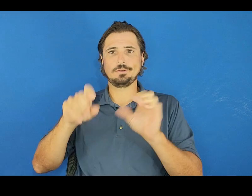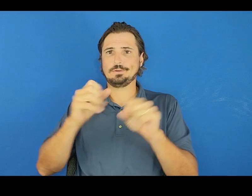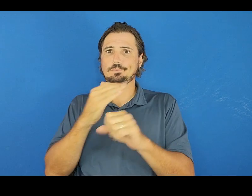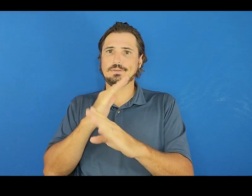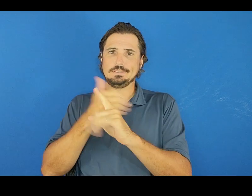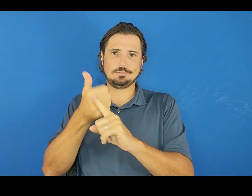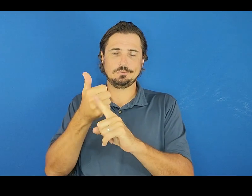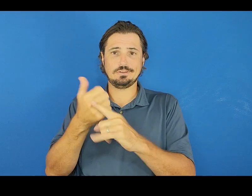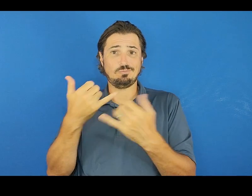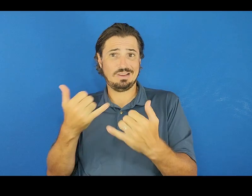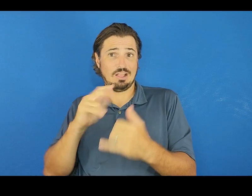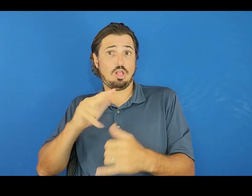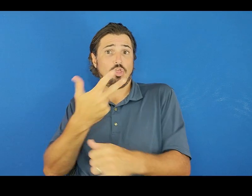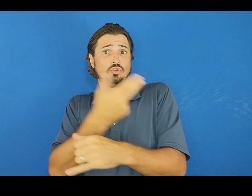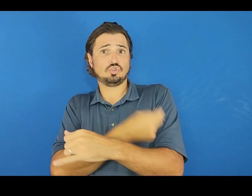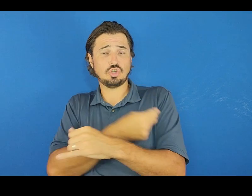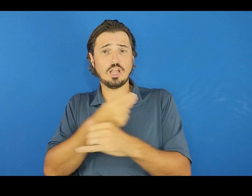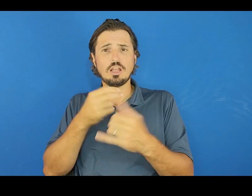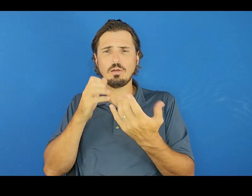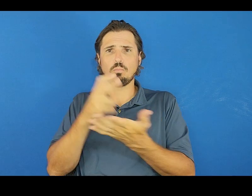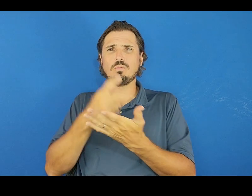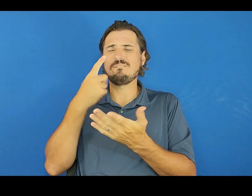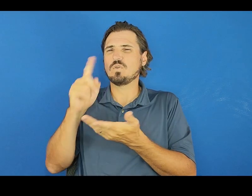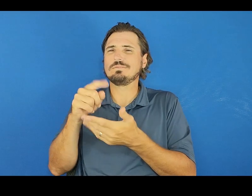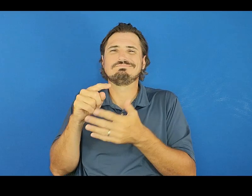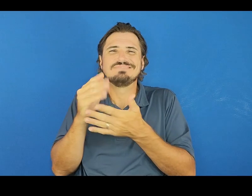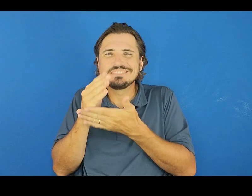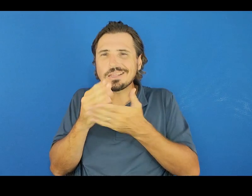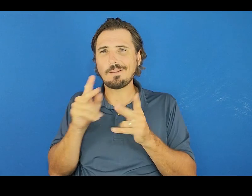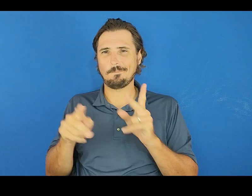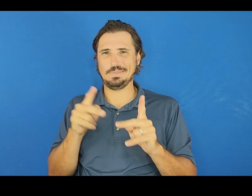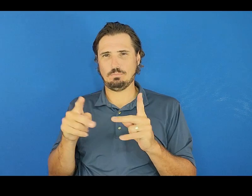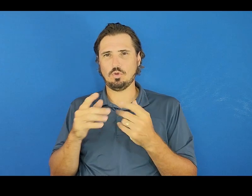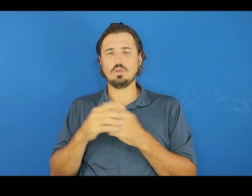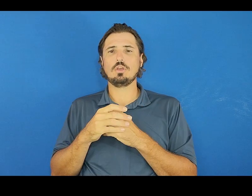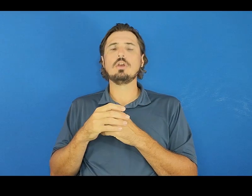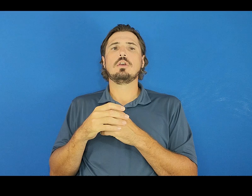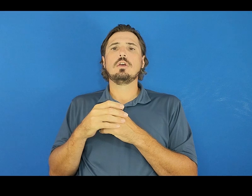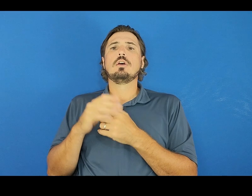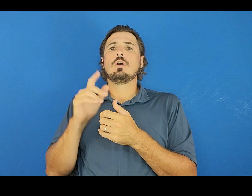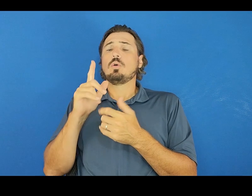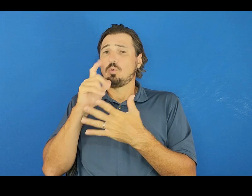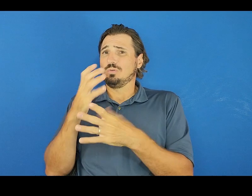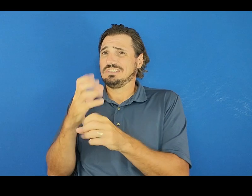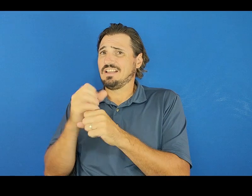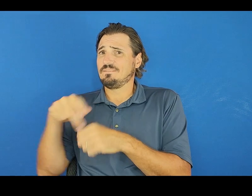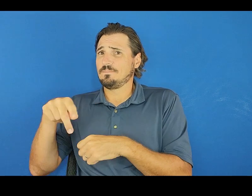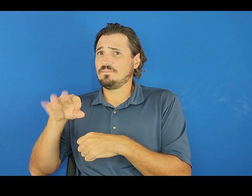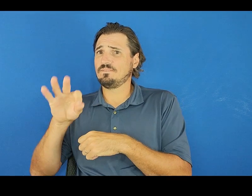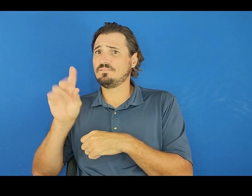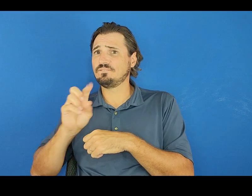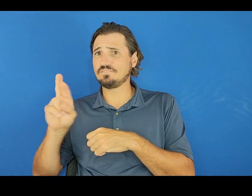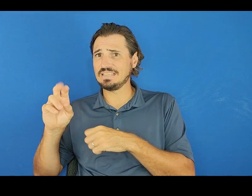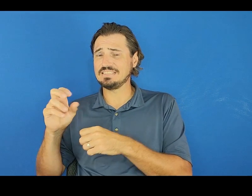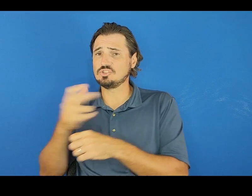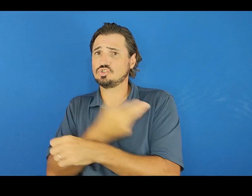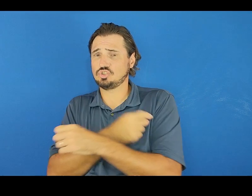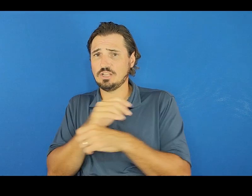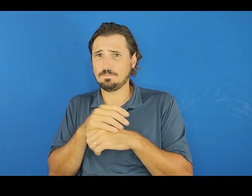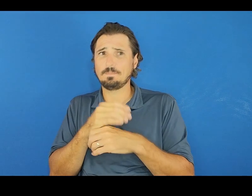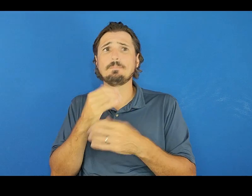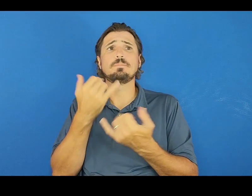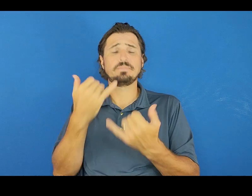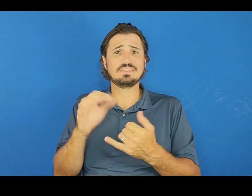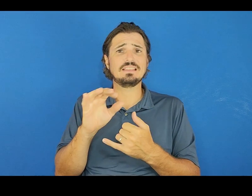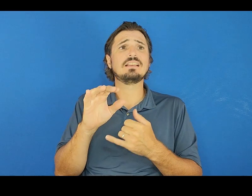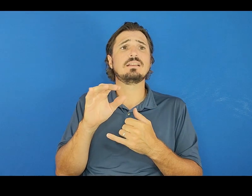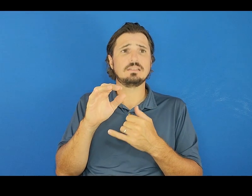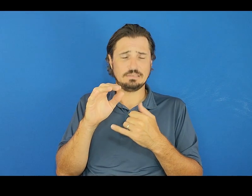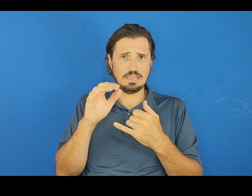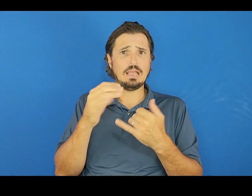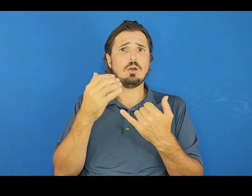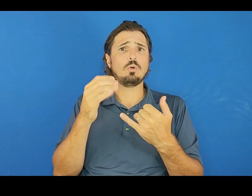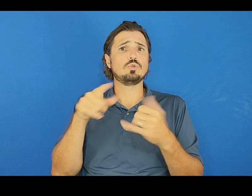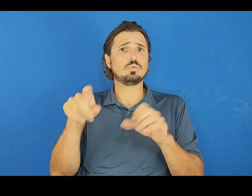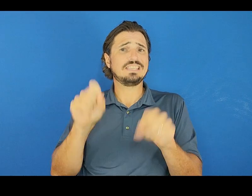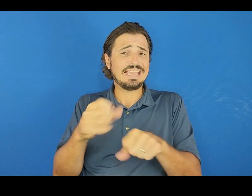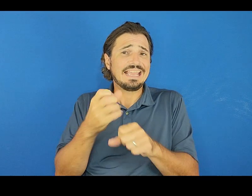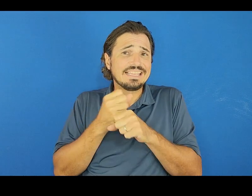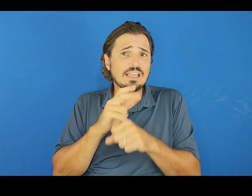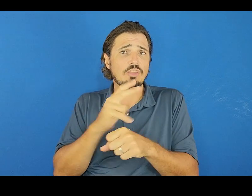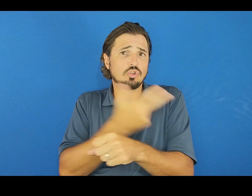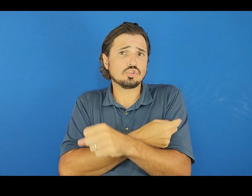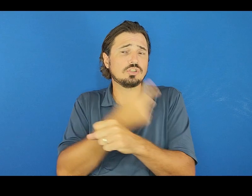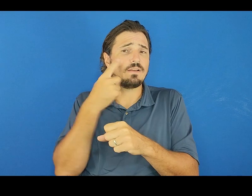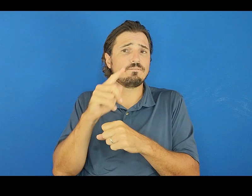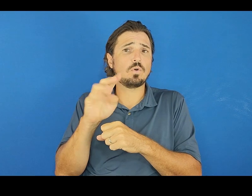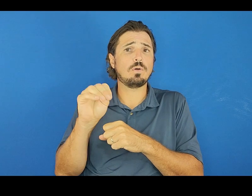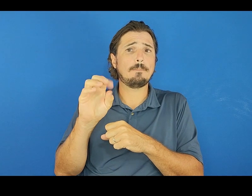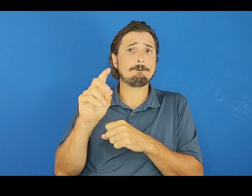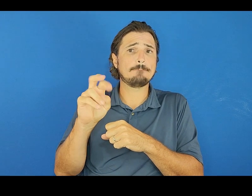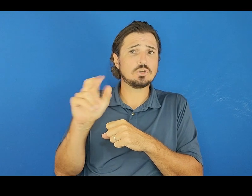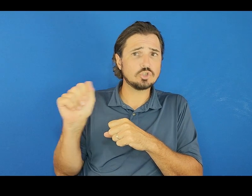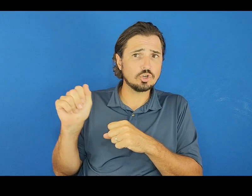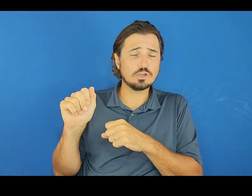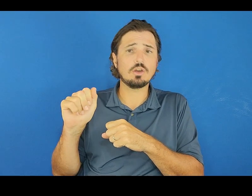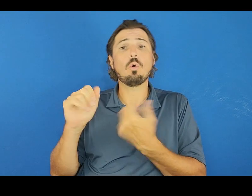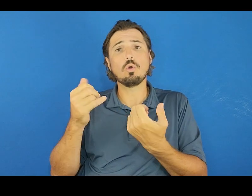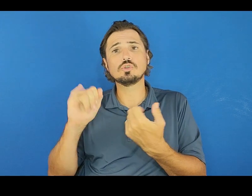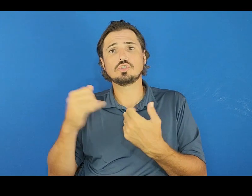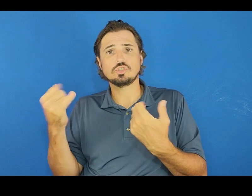At this time, booster shots are only authorized for certain Pfizer recipients. The FDA and CDC have now recommended boosters for Moderna and Johnson & Johnson for some recipients. The